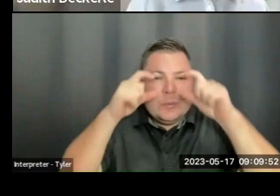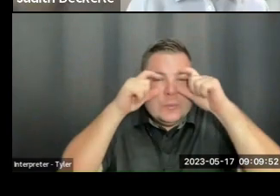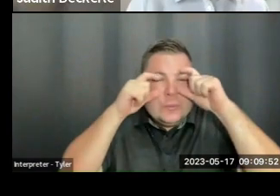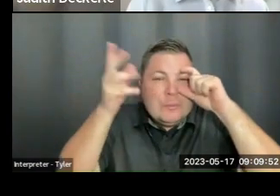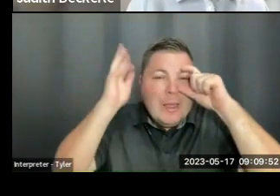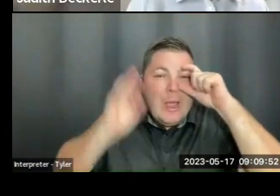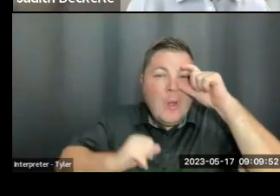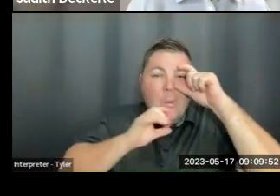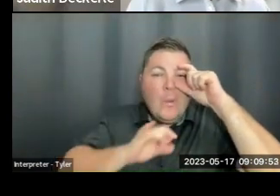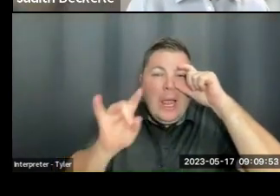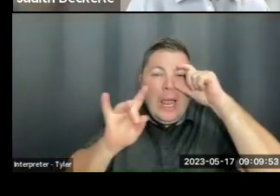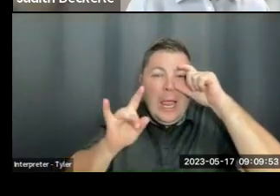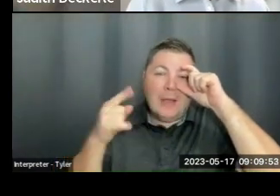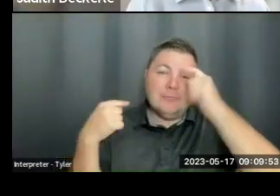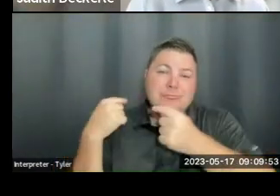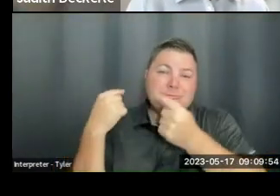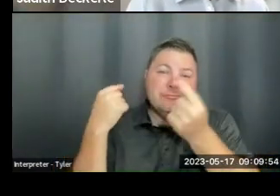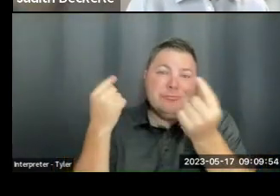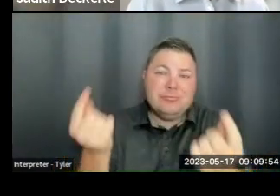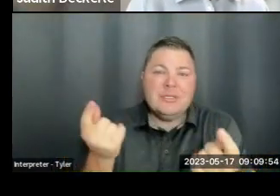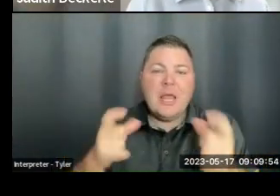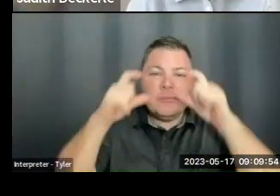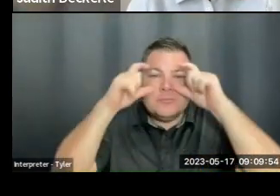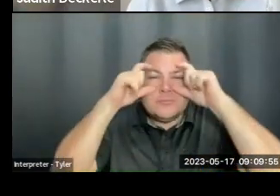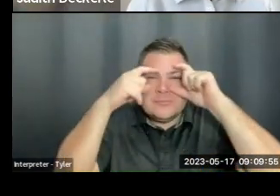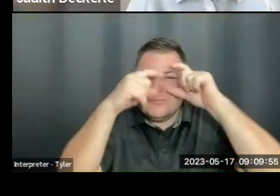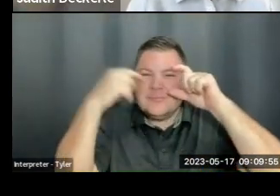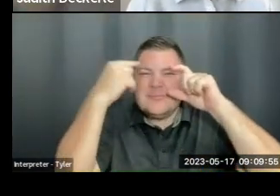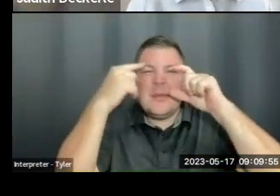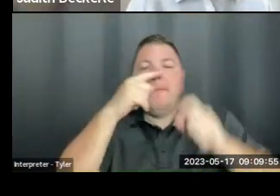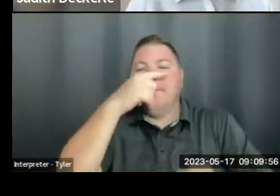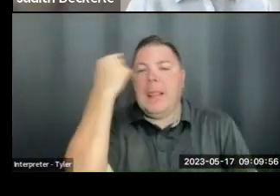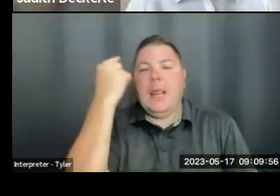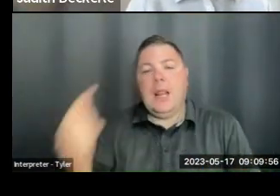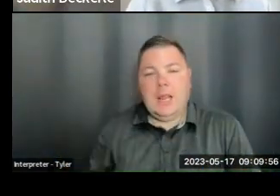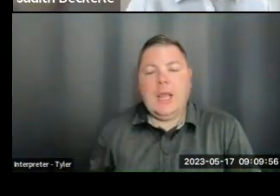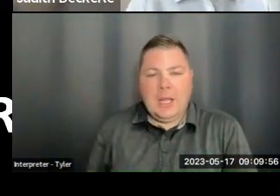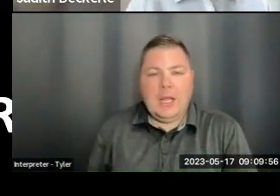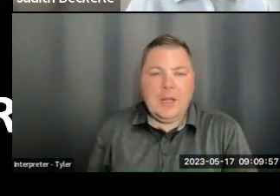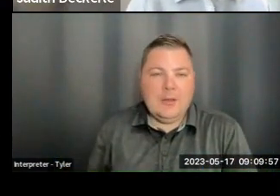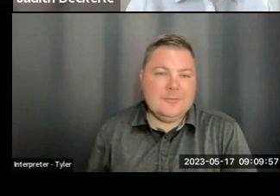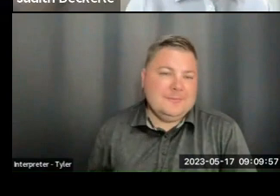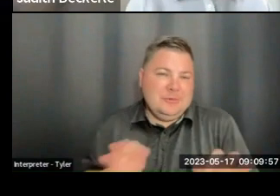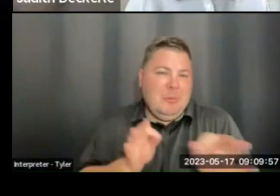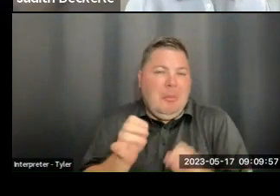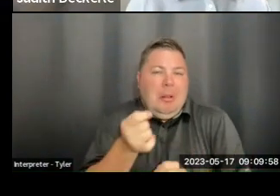Before I begin, I'm a woman who is white, born blonde, and I have worn